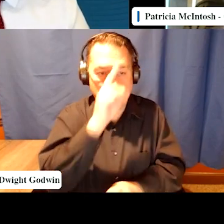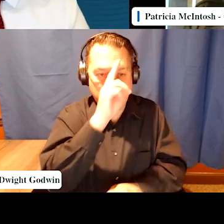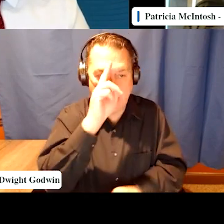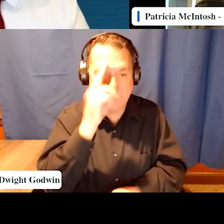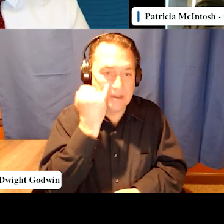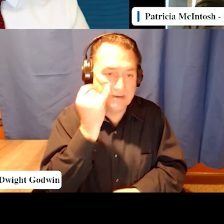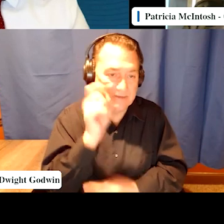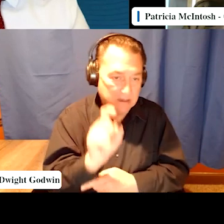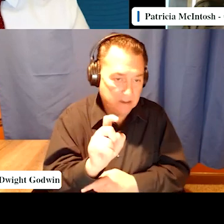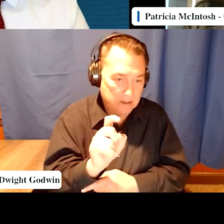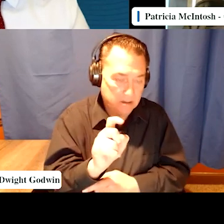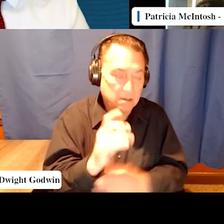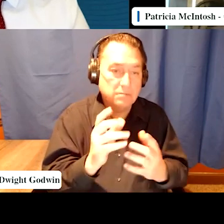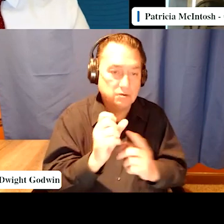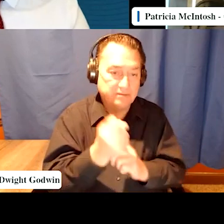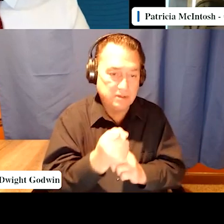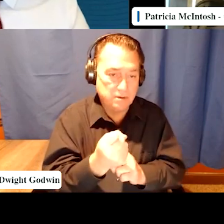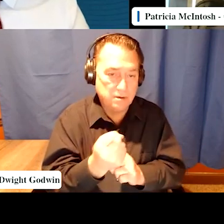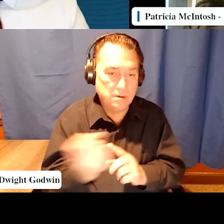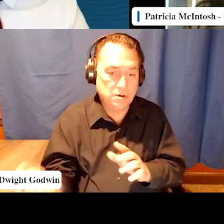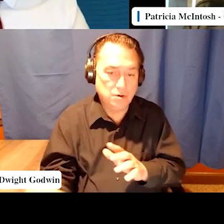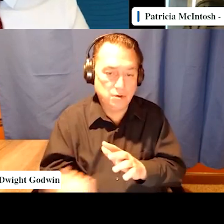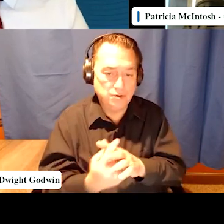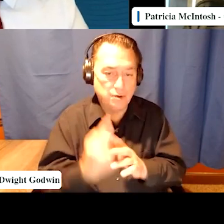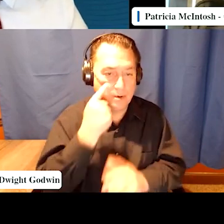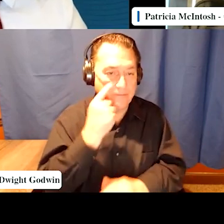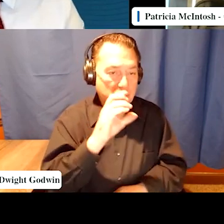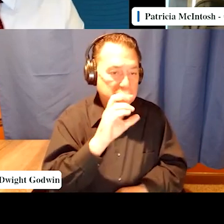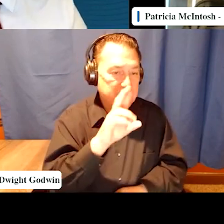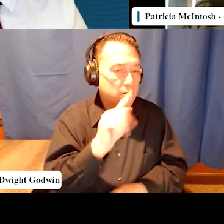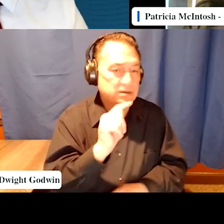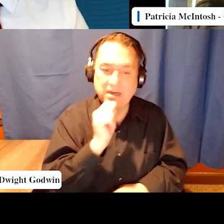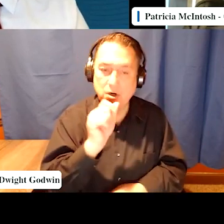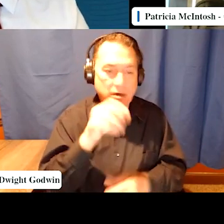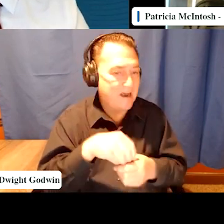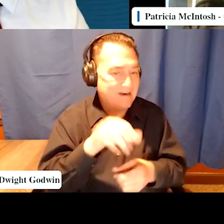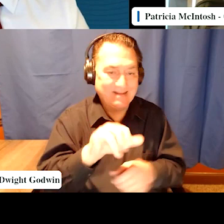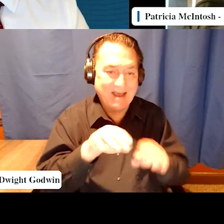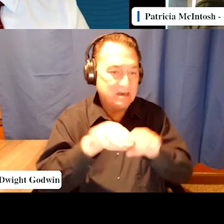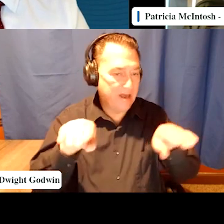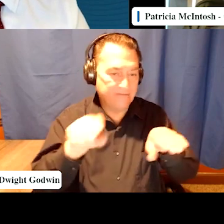So most of the situations that are coming in for CRT are not at that level of intensity.